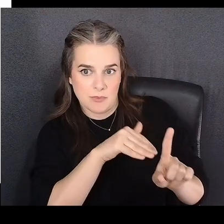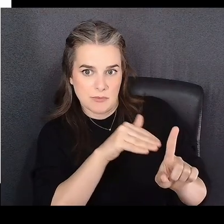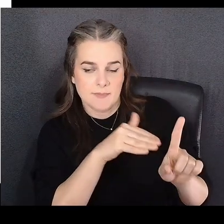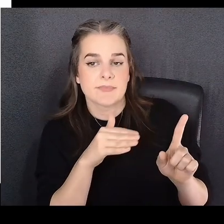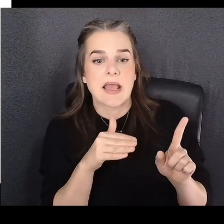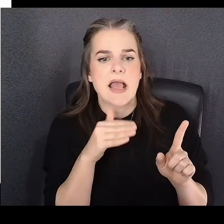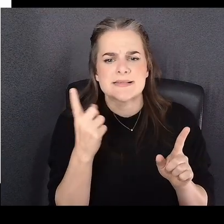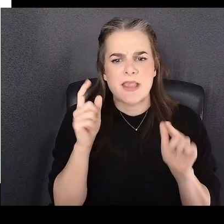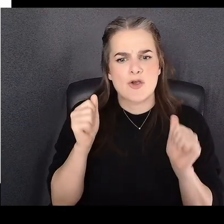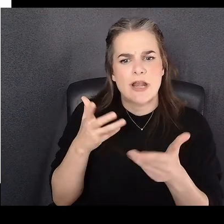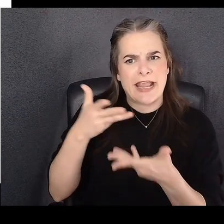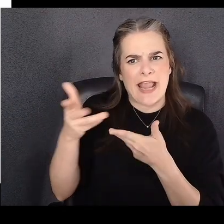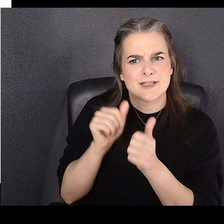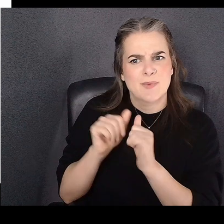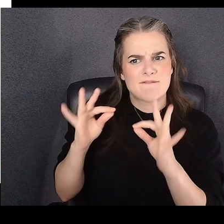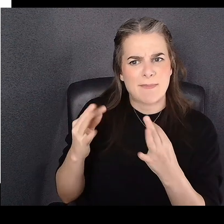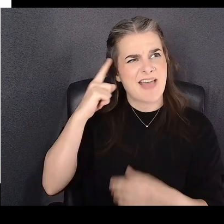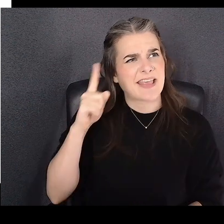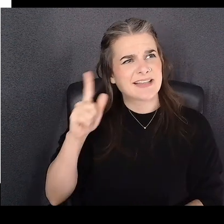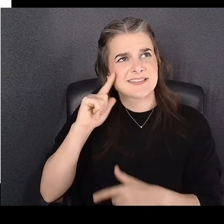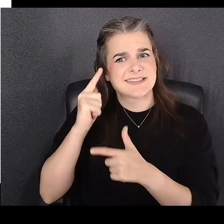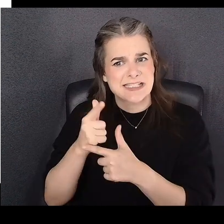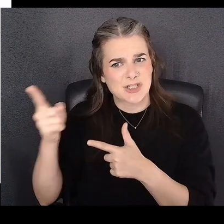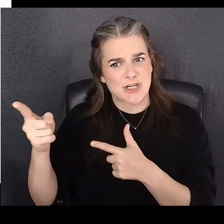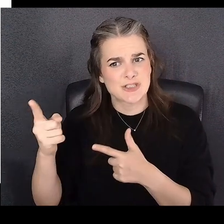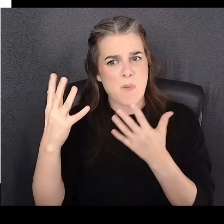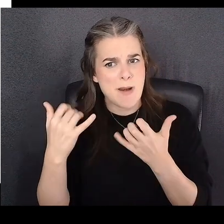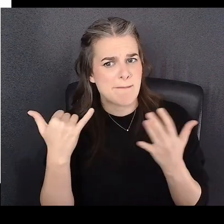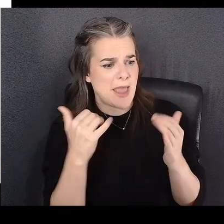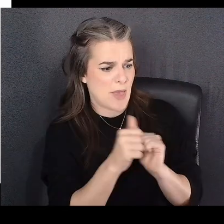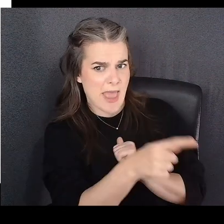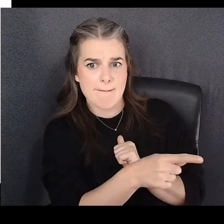I think the sister really wanted to play a game with him, and not just Mario Kart.